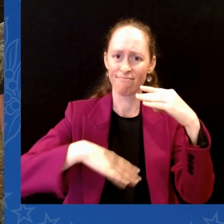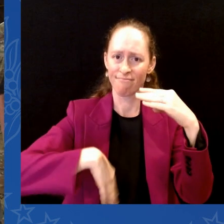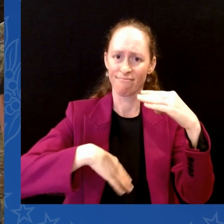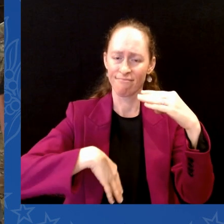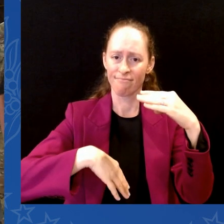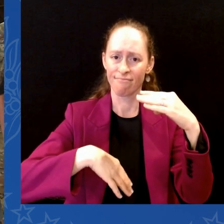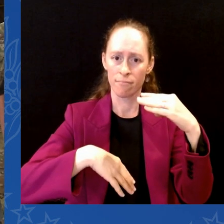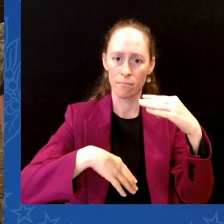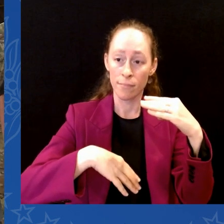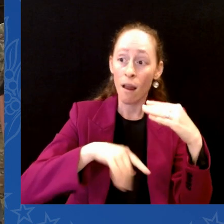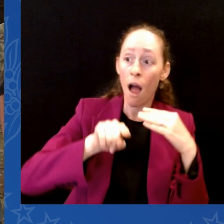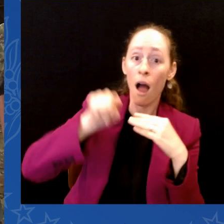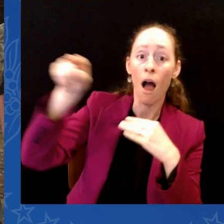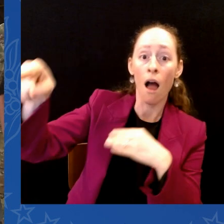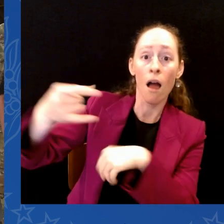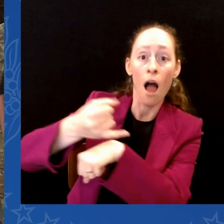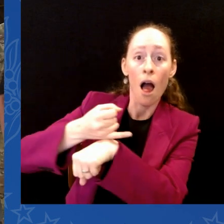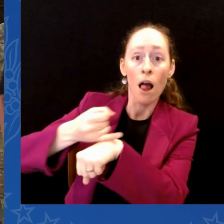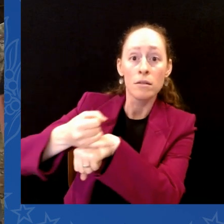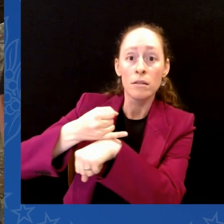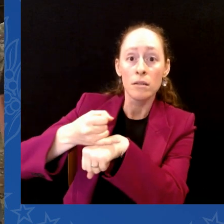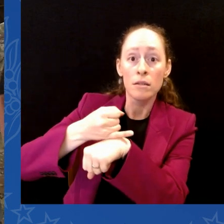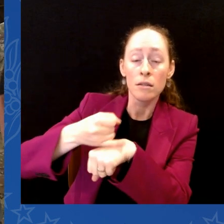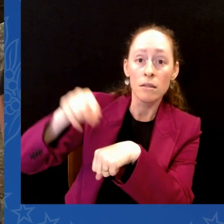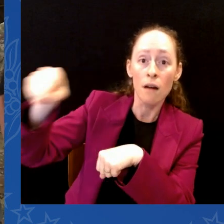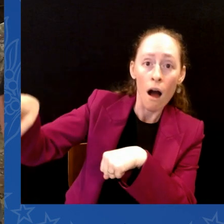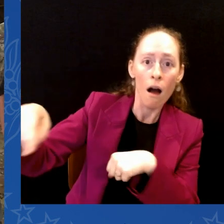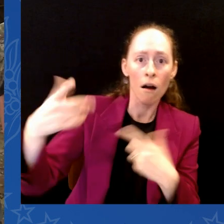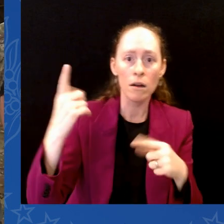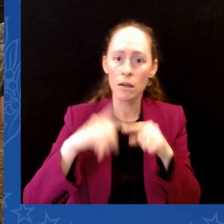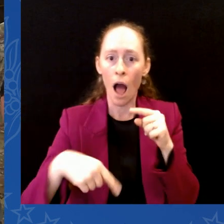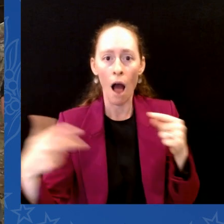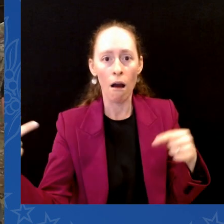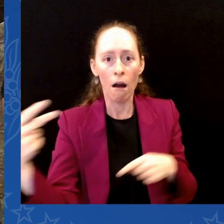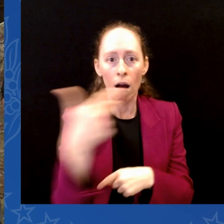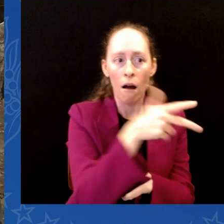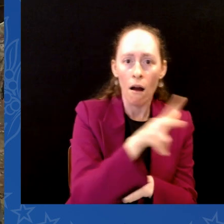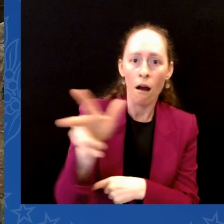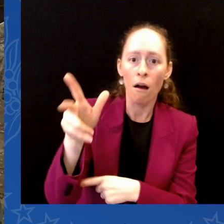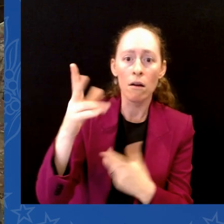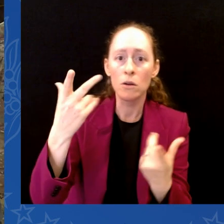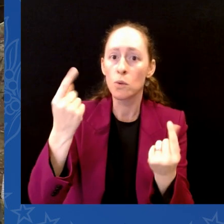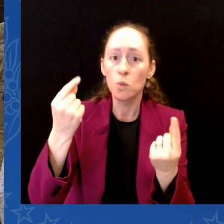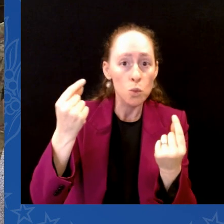and creating a plan for restoration. I will tell you that I was in Sanibel today.